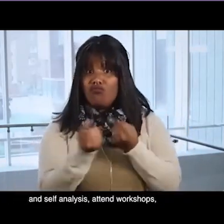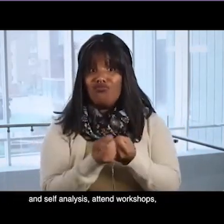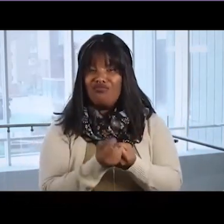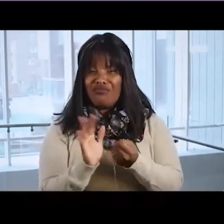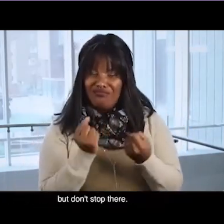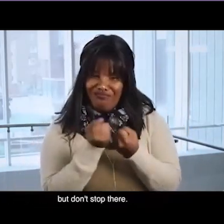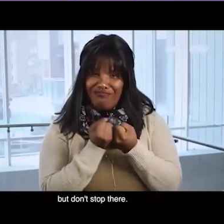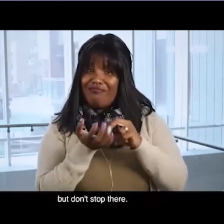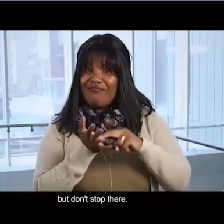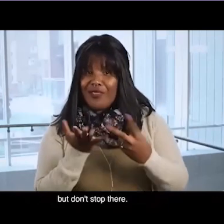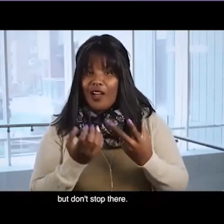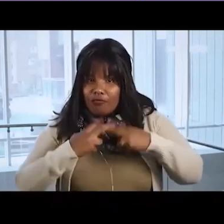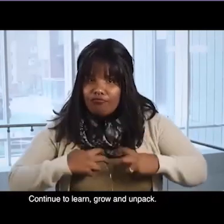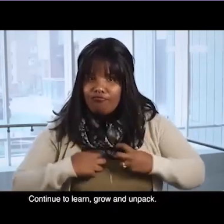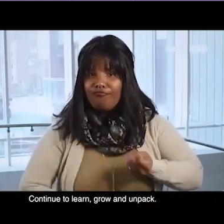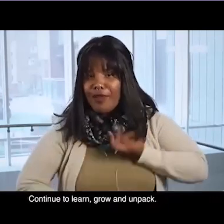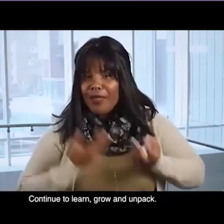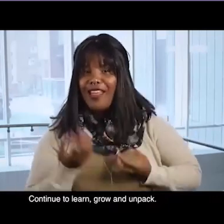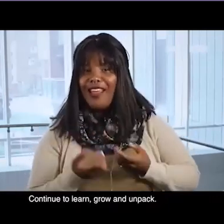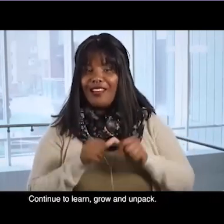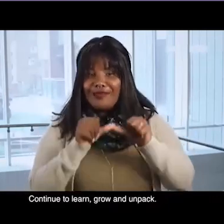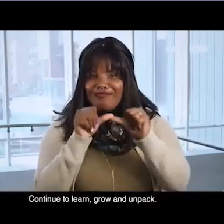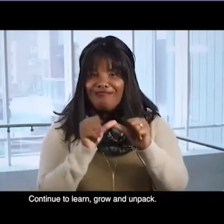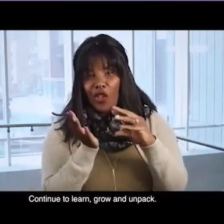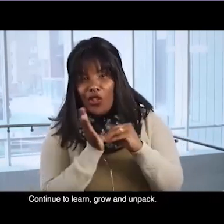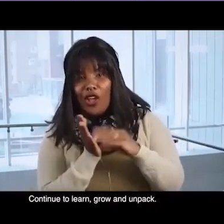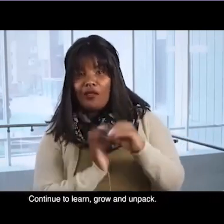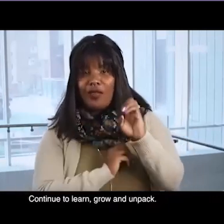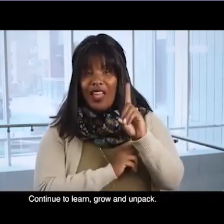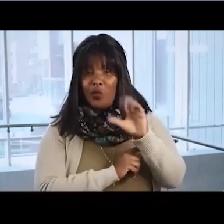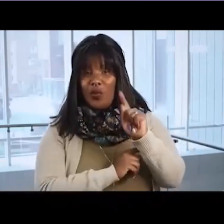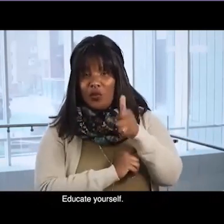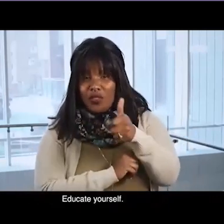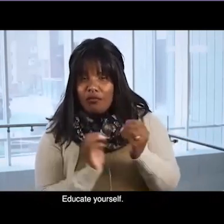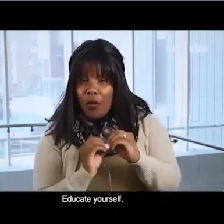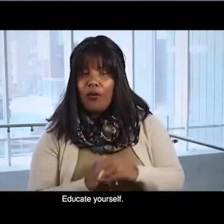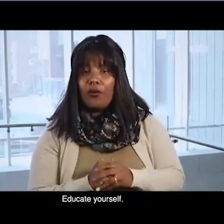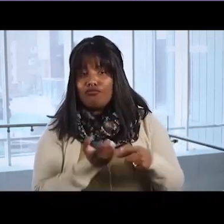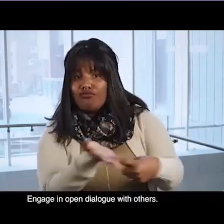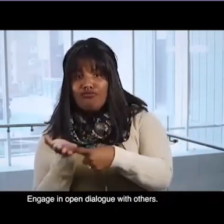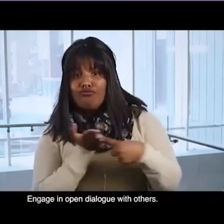But don't stop there, continue to learn, grow, and unpack. Educate yourself.